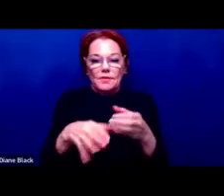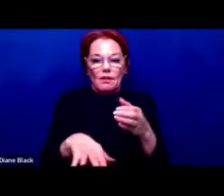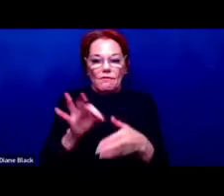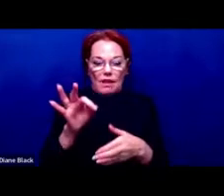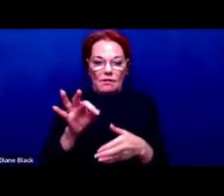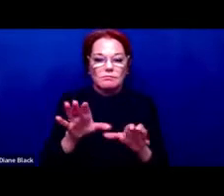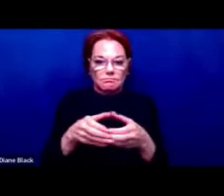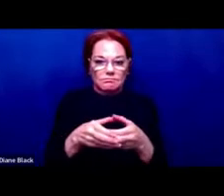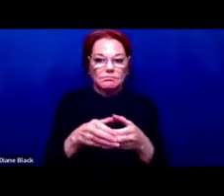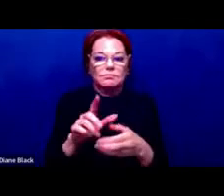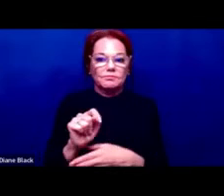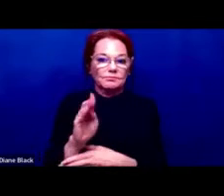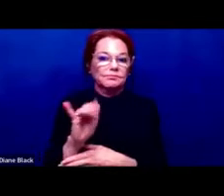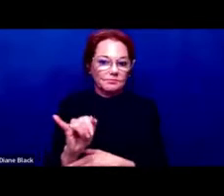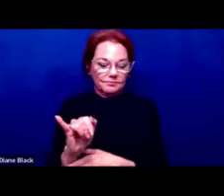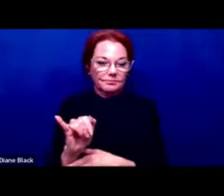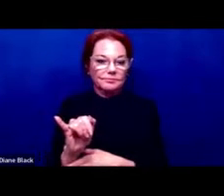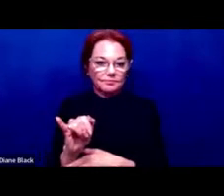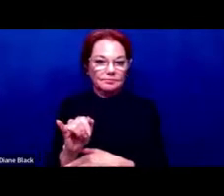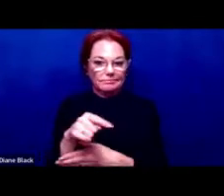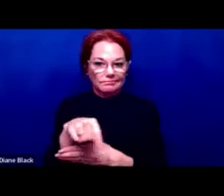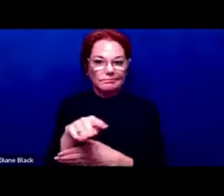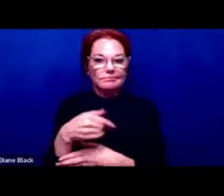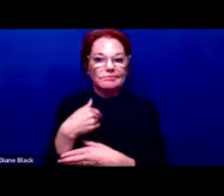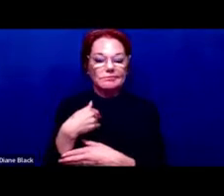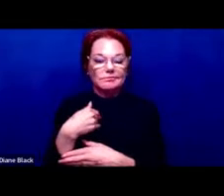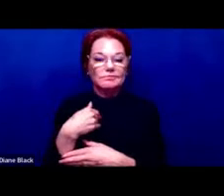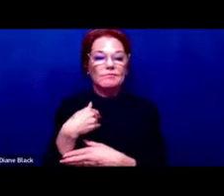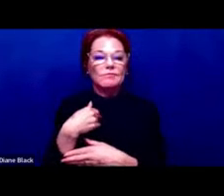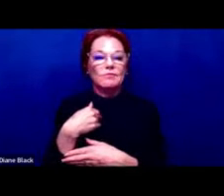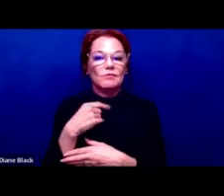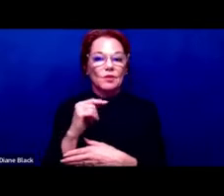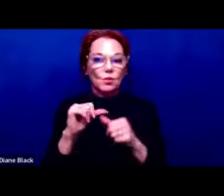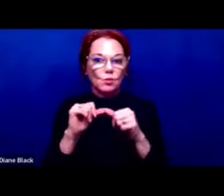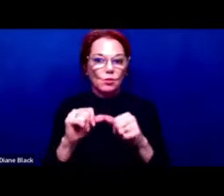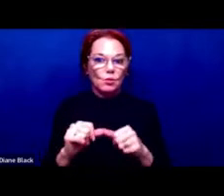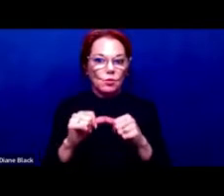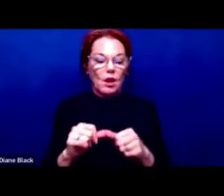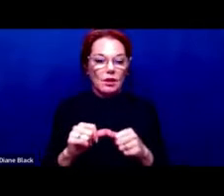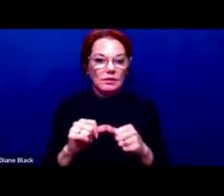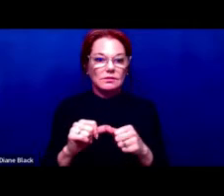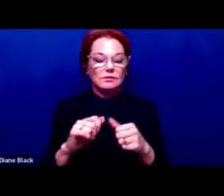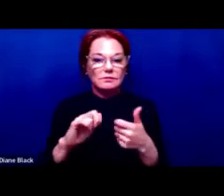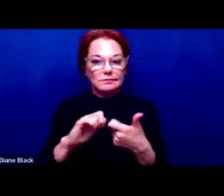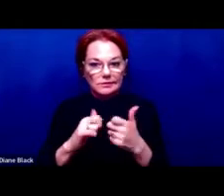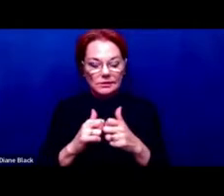injury is that having all these chronic conditions, also associated with, you know, these